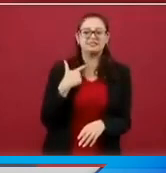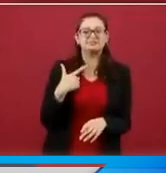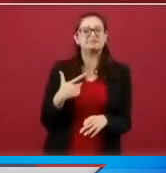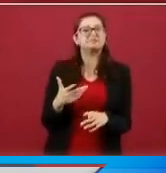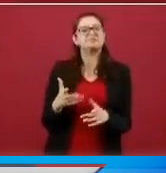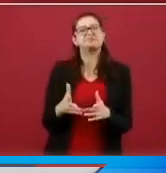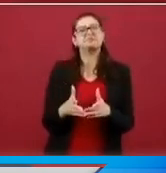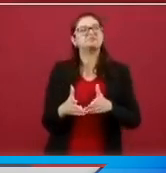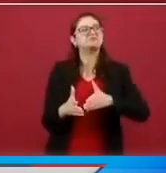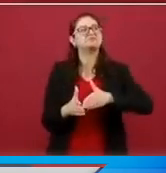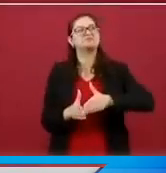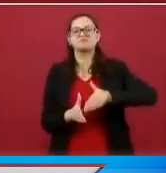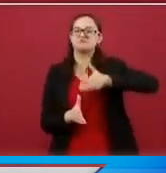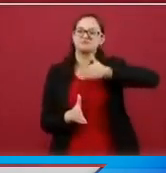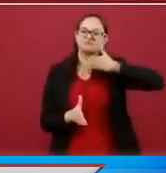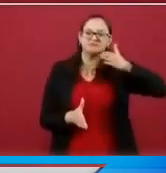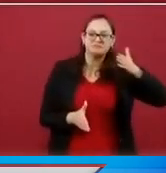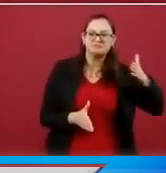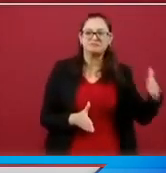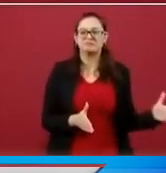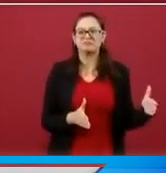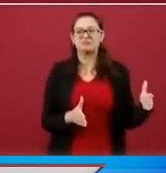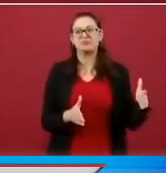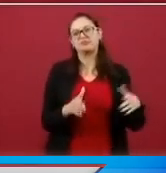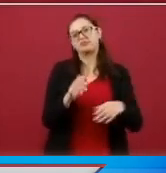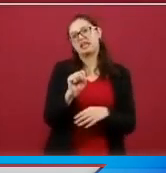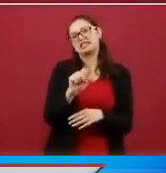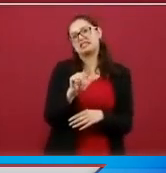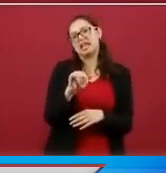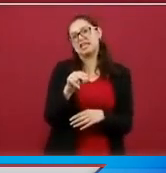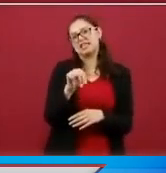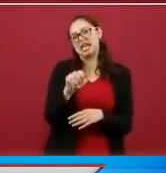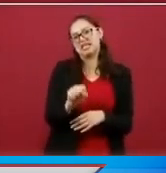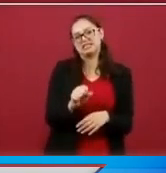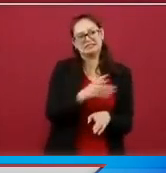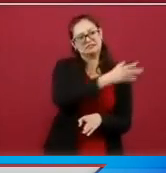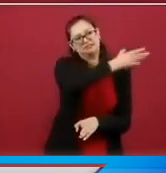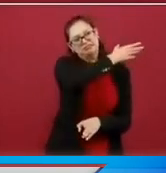when the goods of the nation are delivered to individuals is when inequalities deepen in Mexic